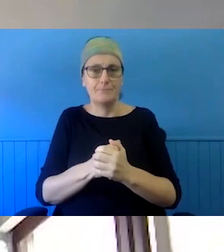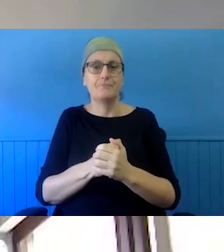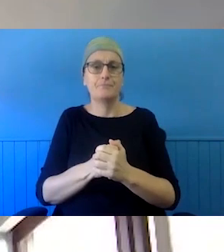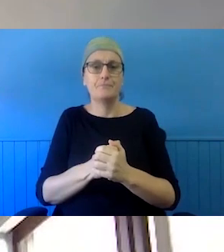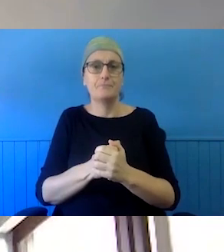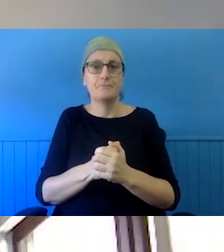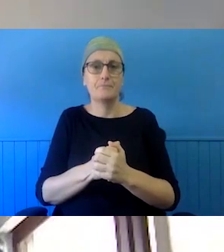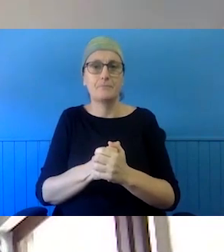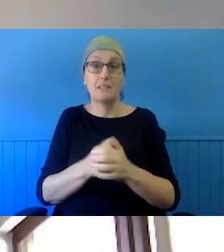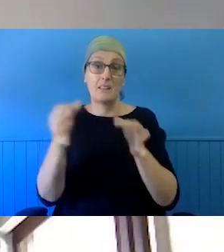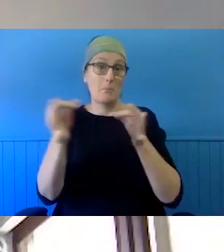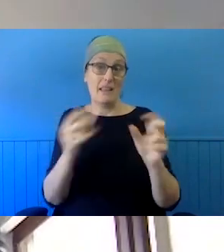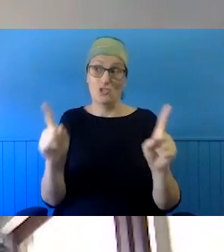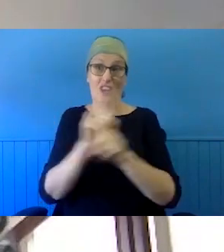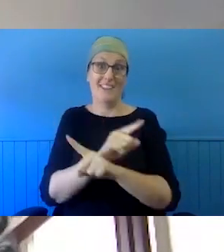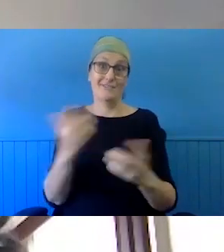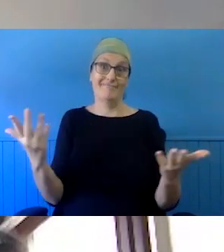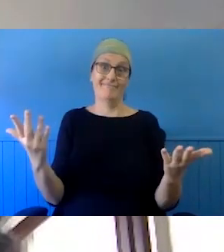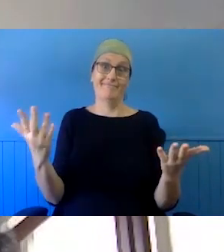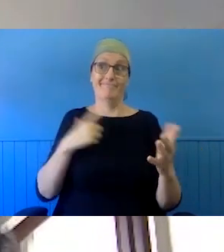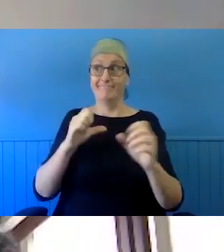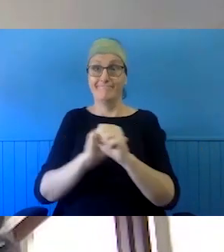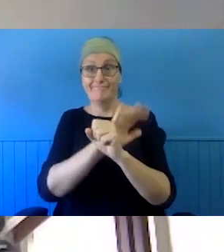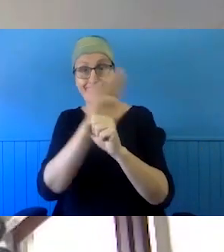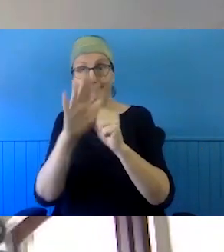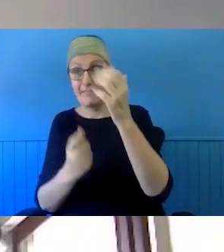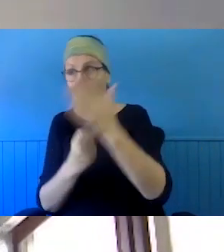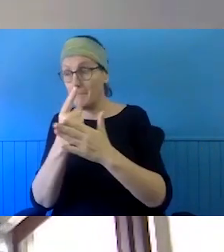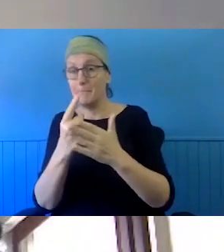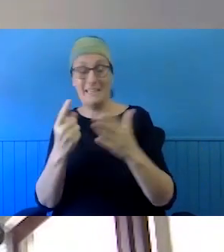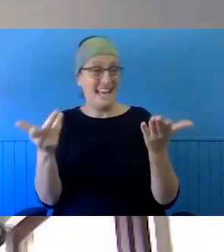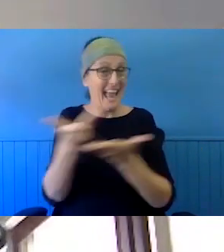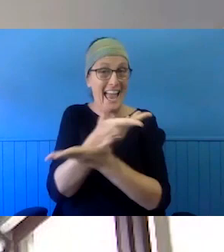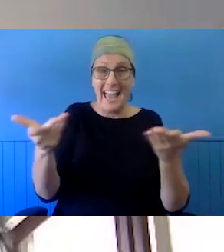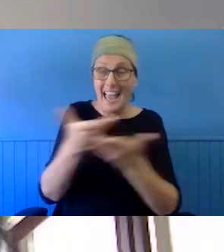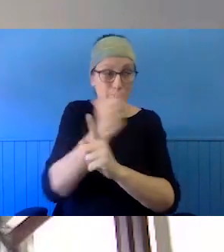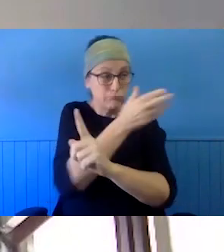COVID-19. So, in this podcast, we talk to Jeff Kahn and Ryan Berry,